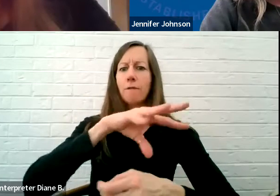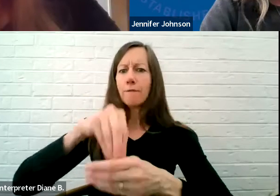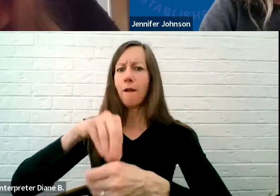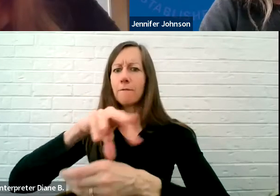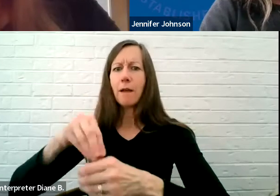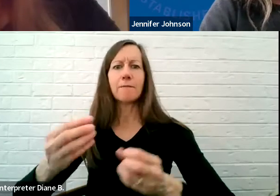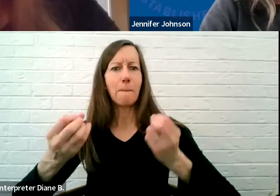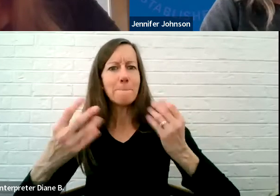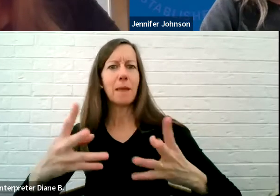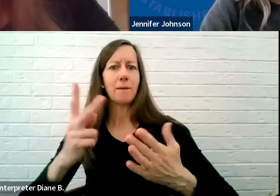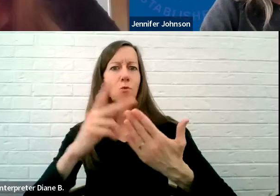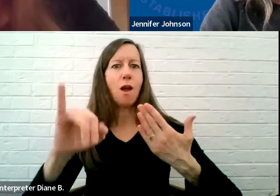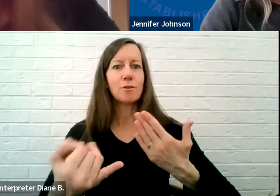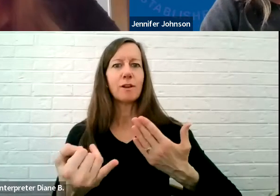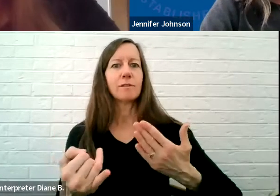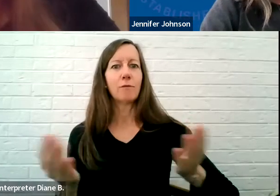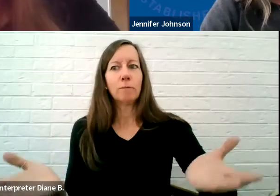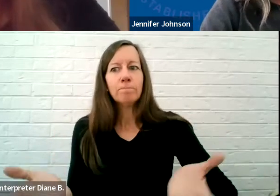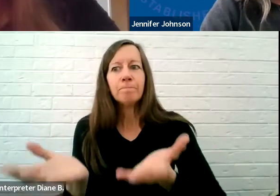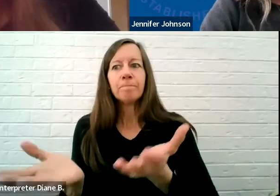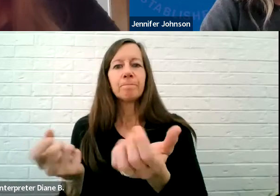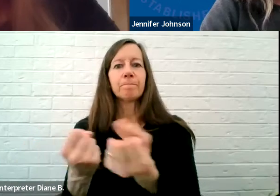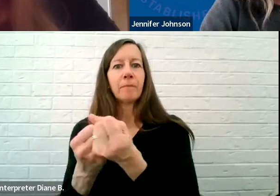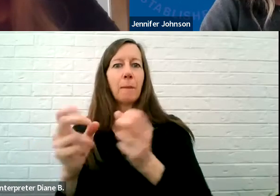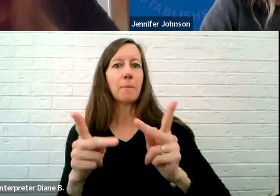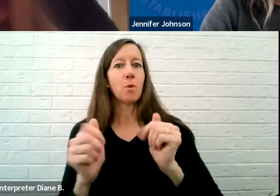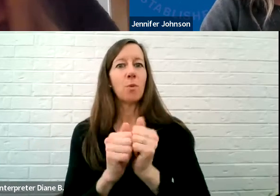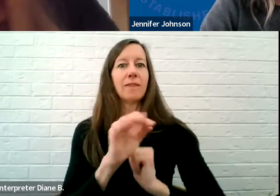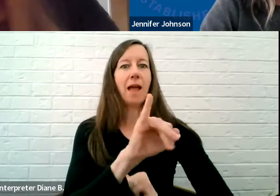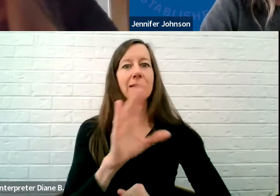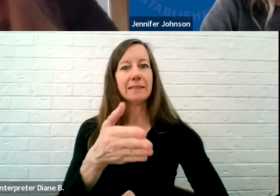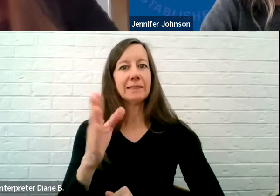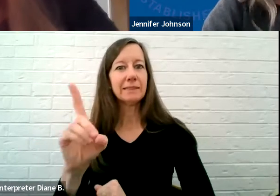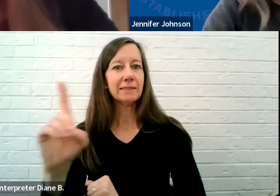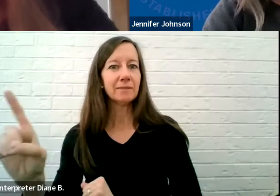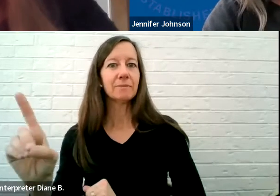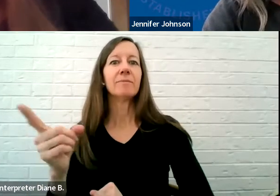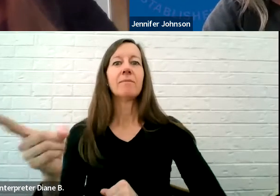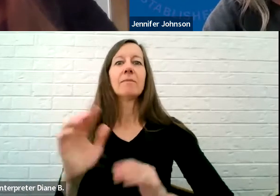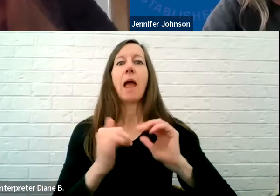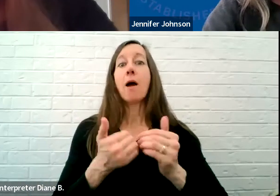and as an expert on many topics, including how to develop and create accessible materials,